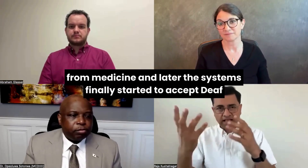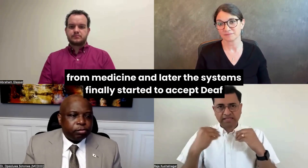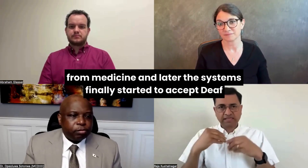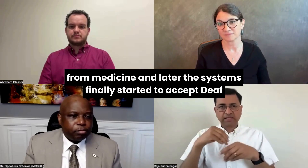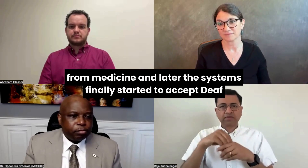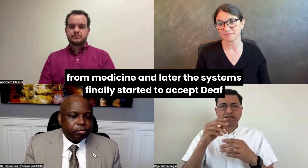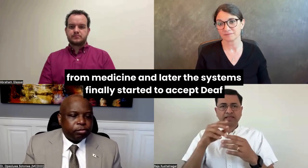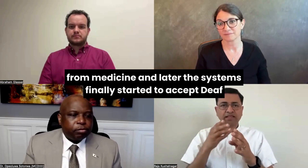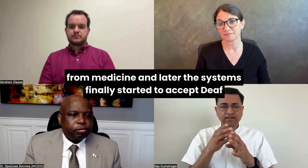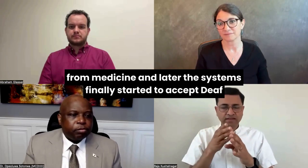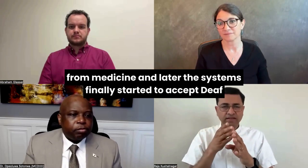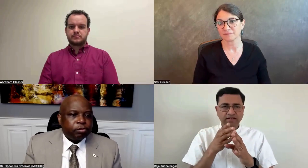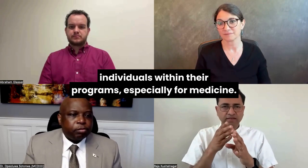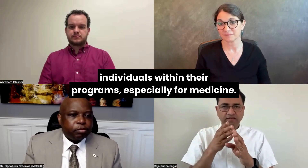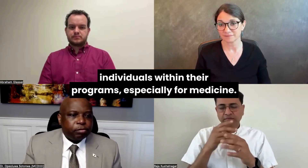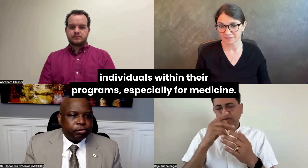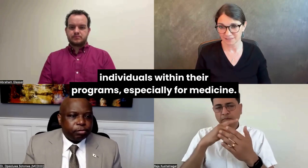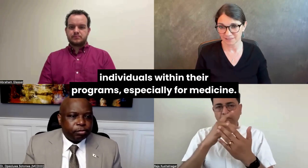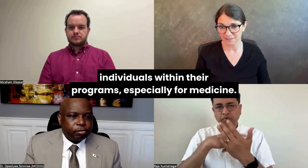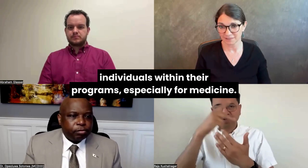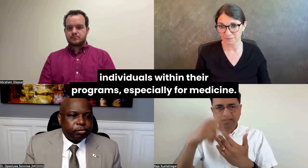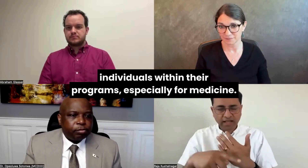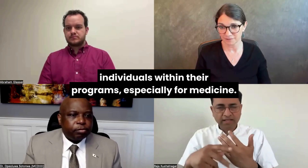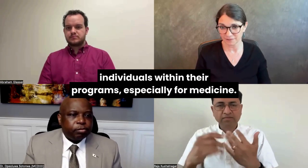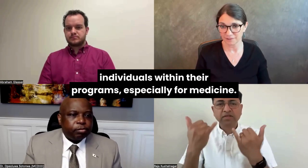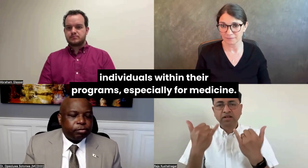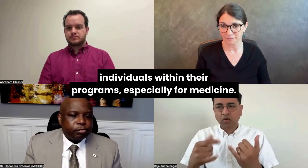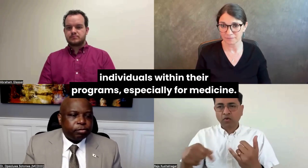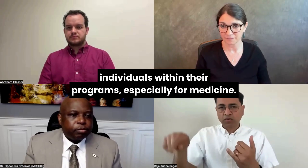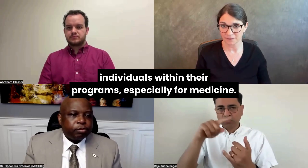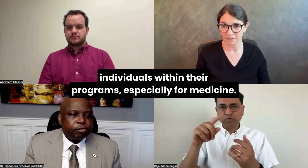individuals within their programs, especially for medicine.